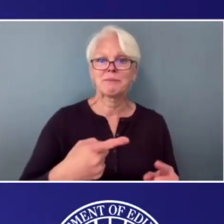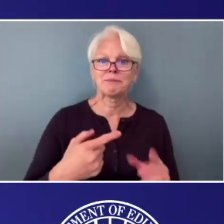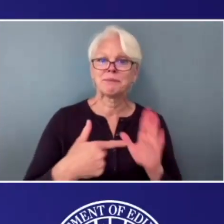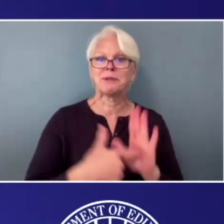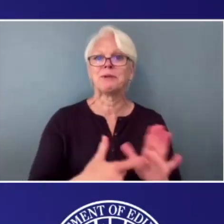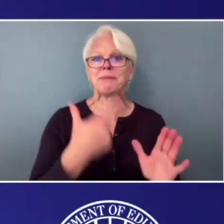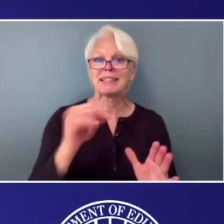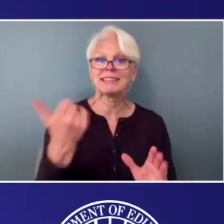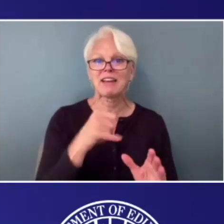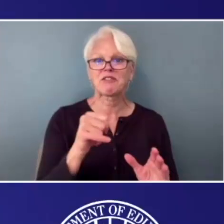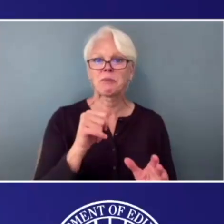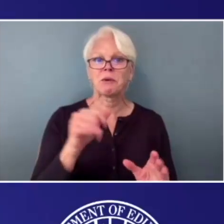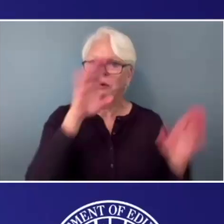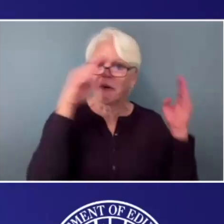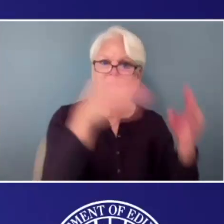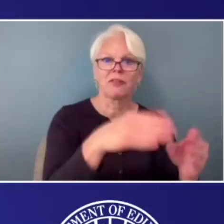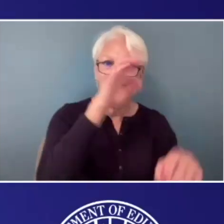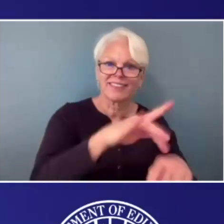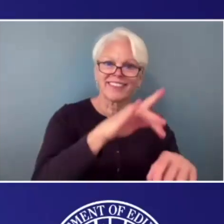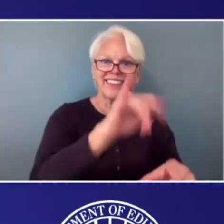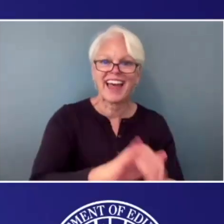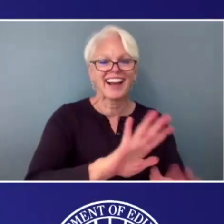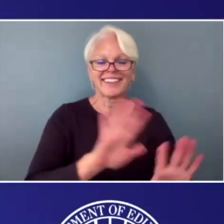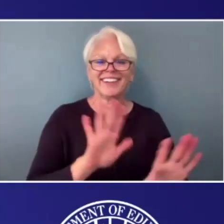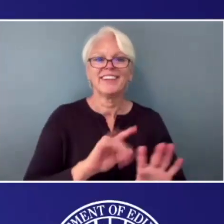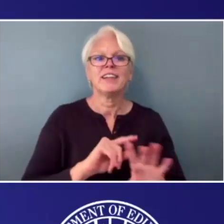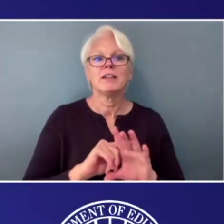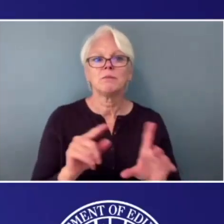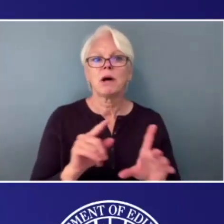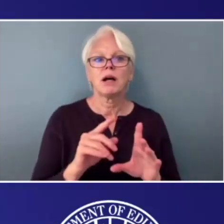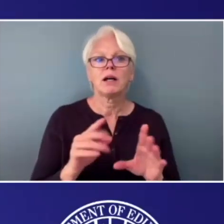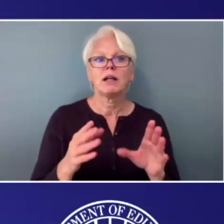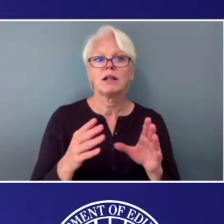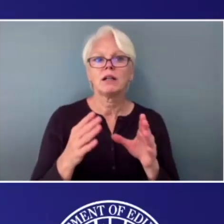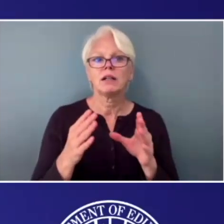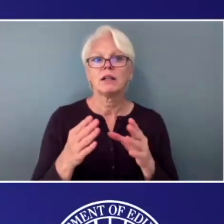you know, jump on that. But, but essentially some of the programs